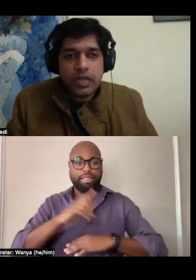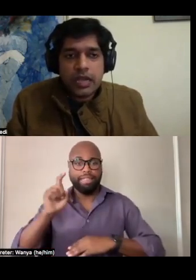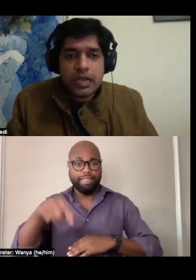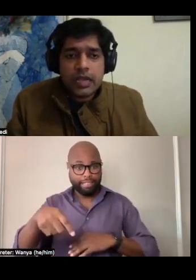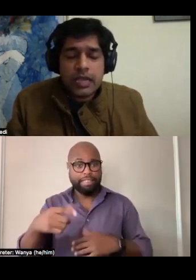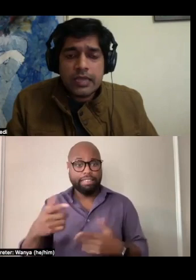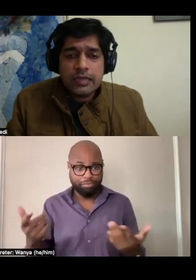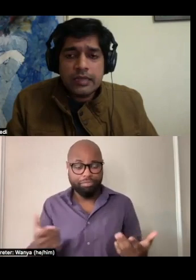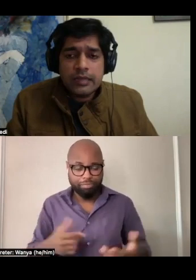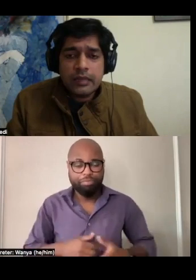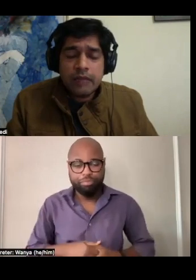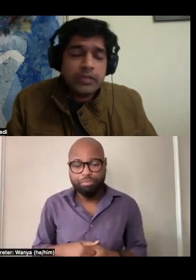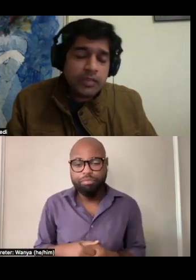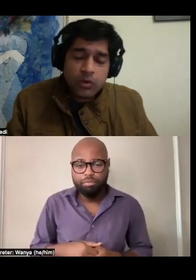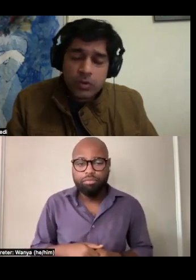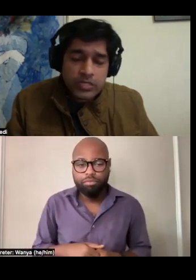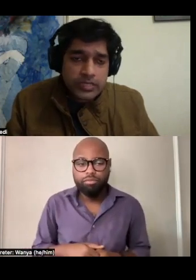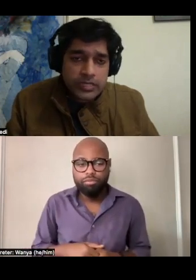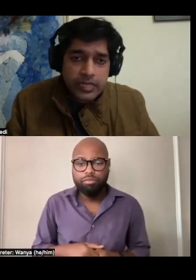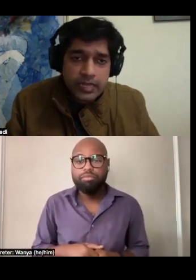And I will take more questions at the end.